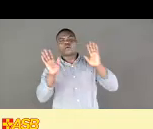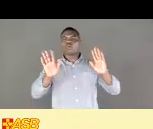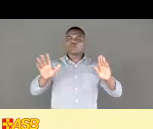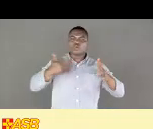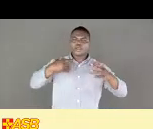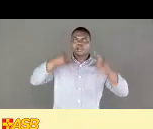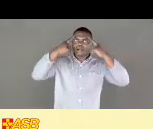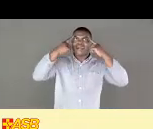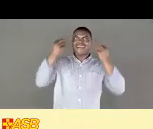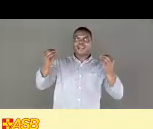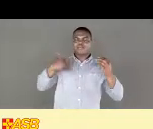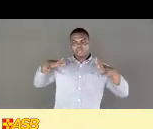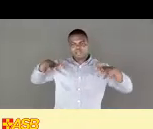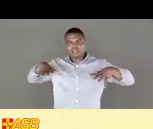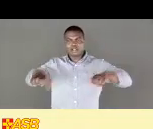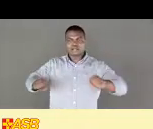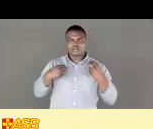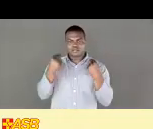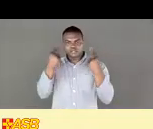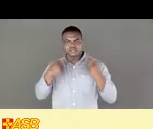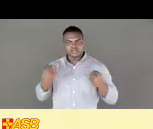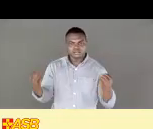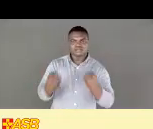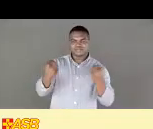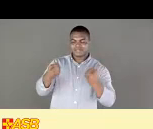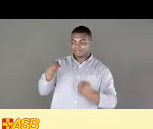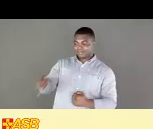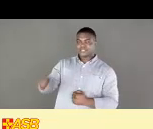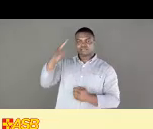of OPDs at the local level with those at the national and the global level,